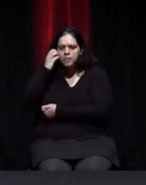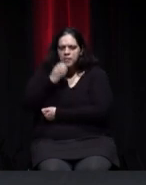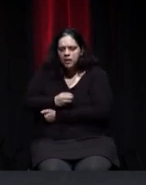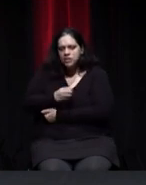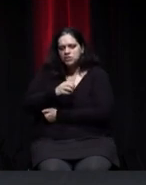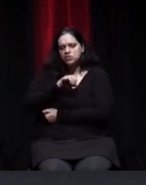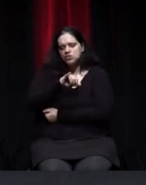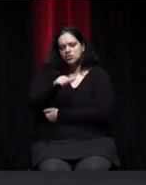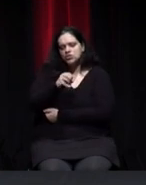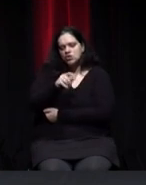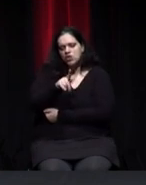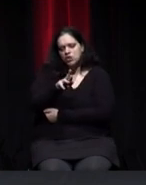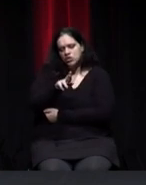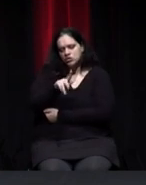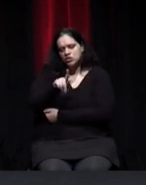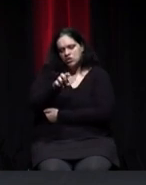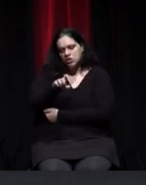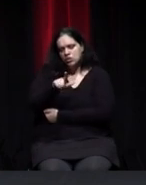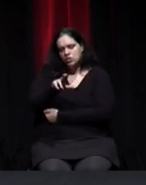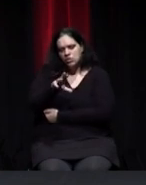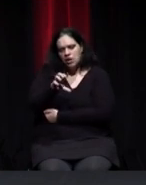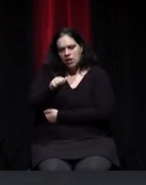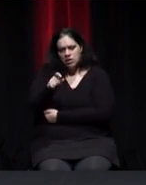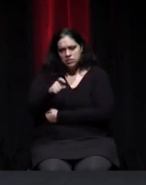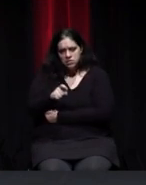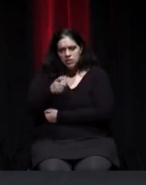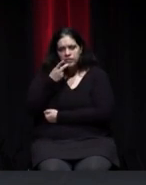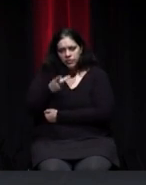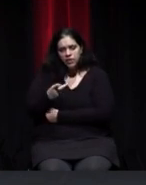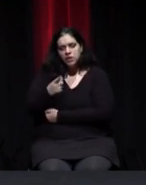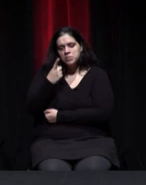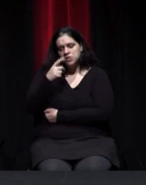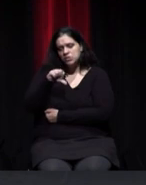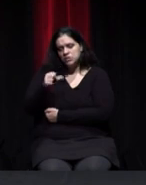who, in 1979, speaks of manipulative capitalism,